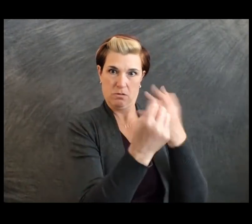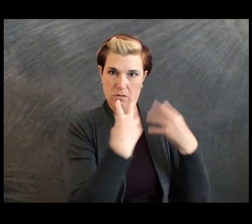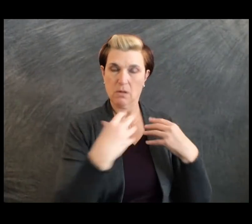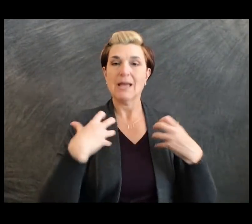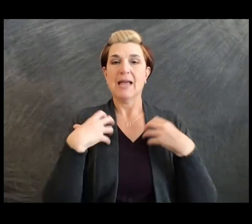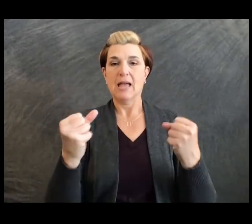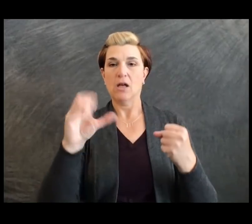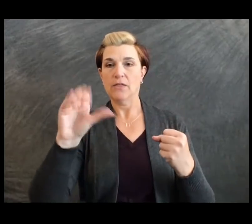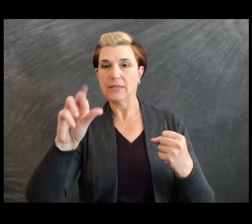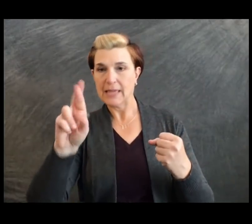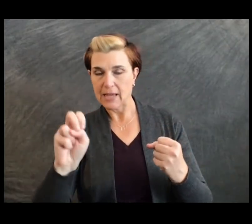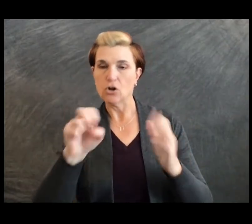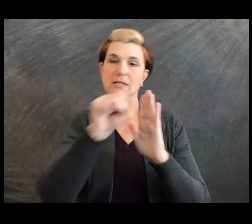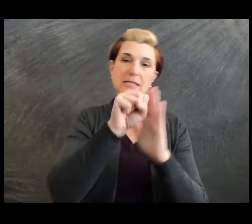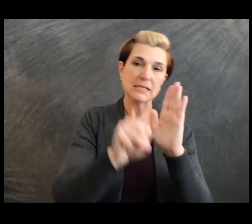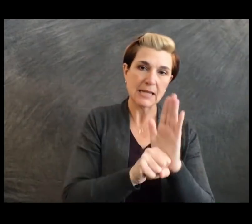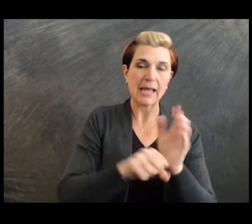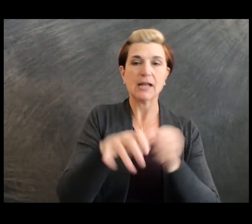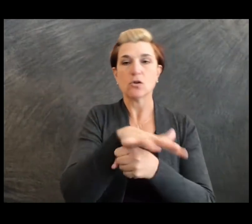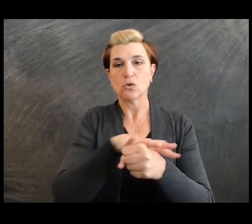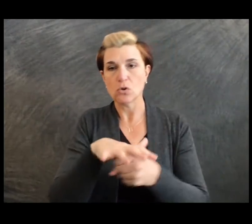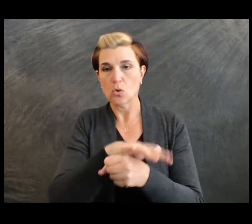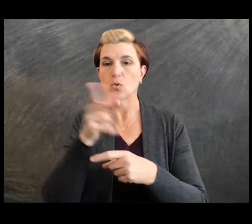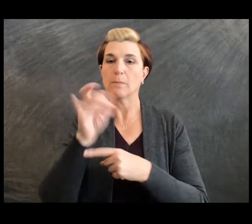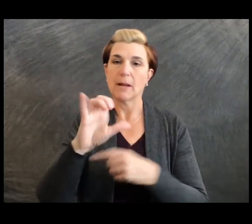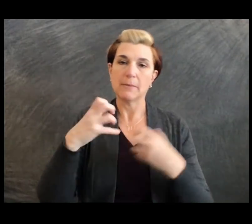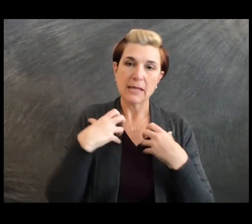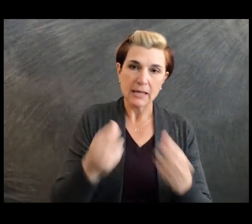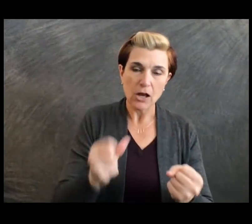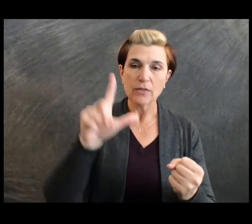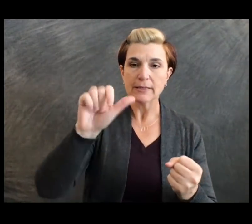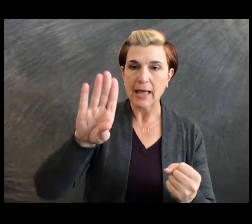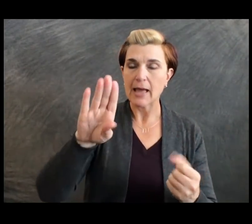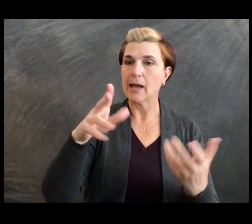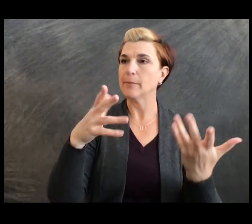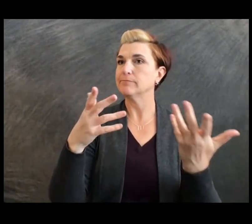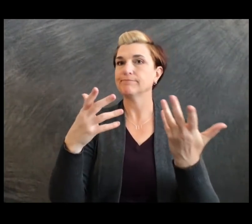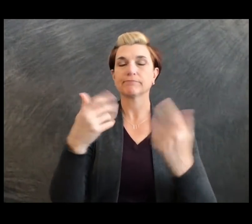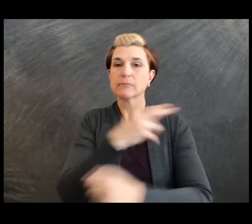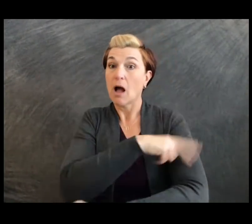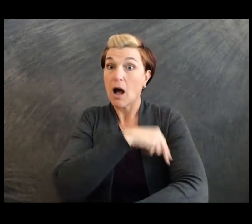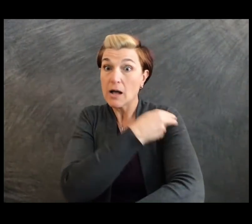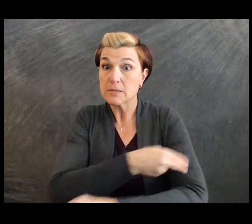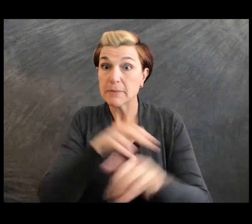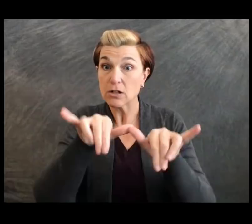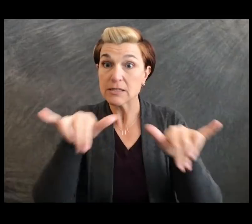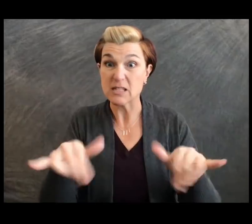public health laboratories the hospital system which is not represented here and